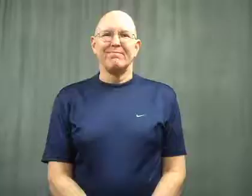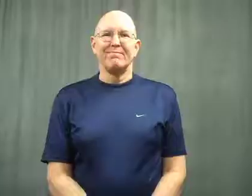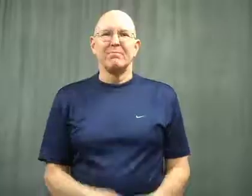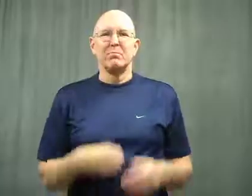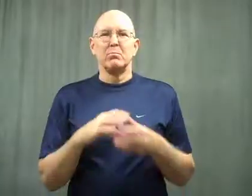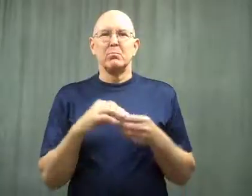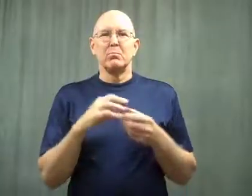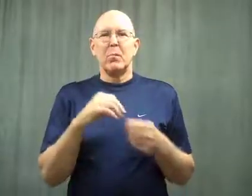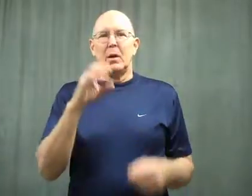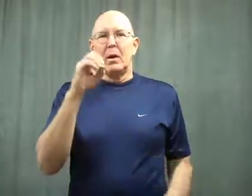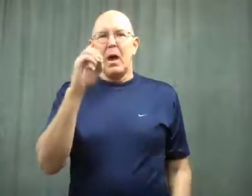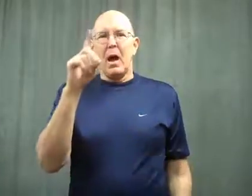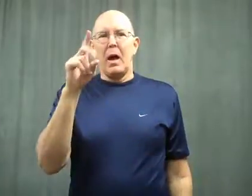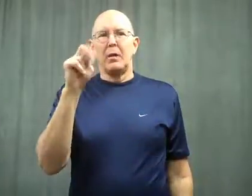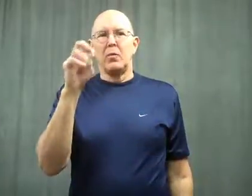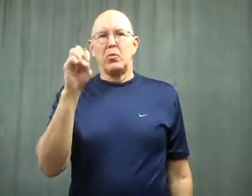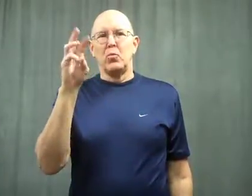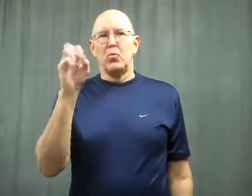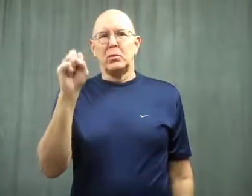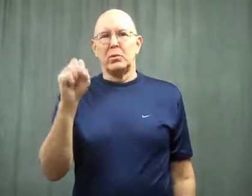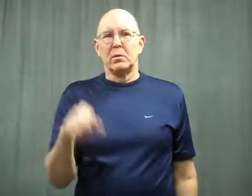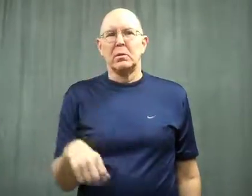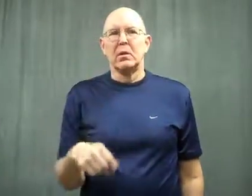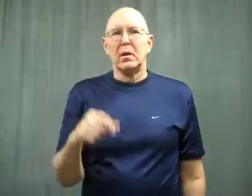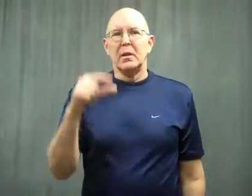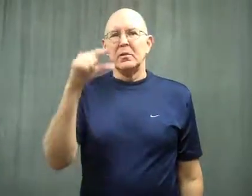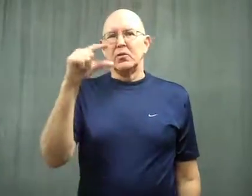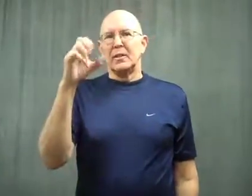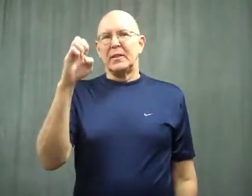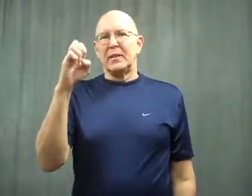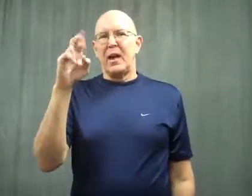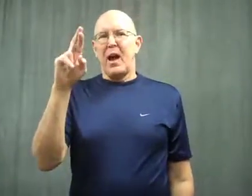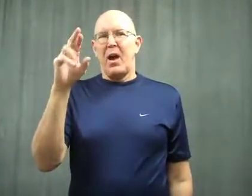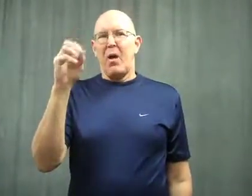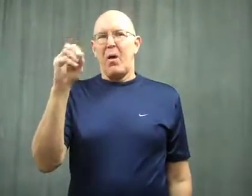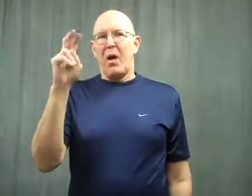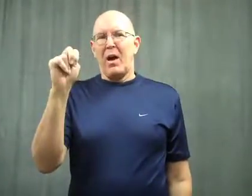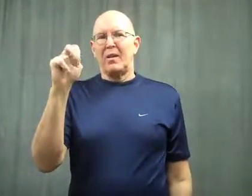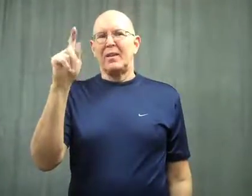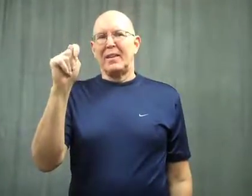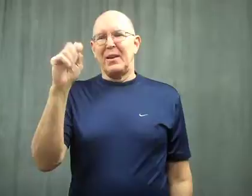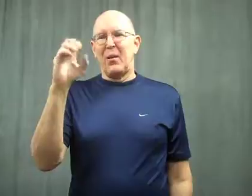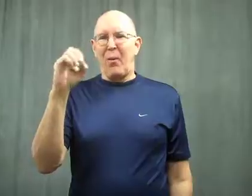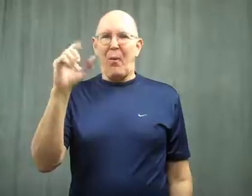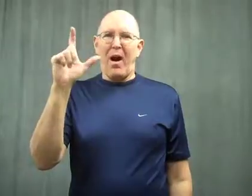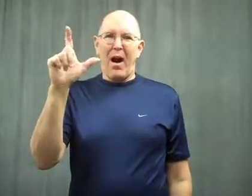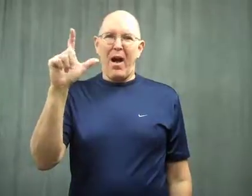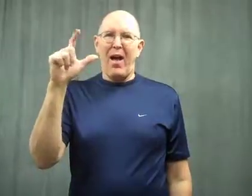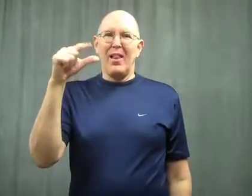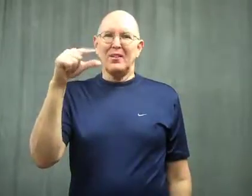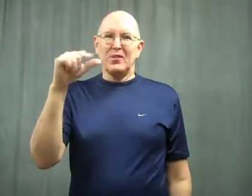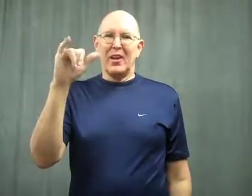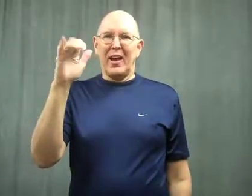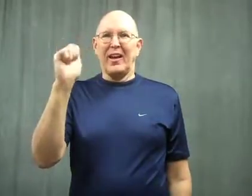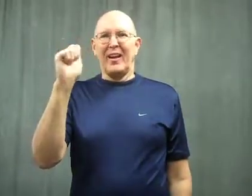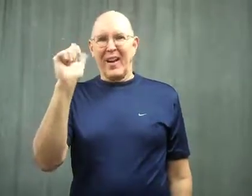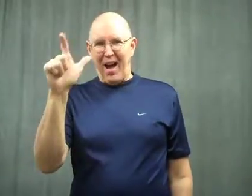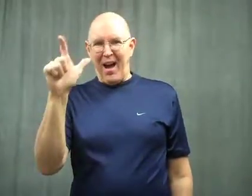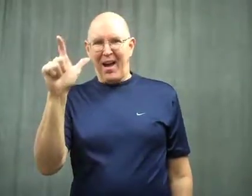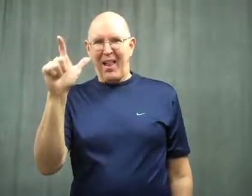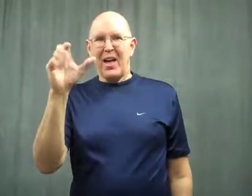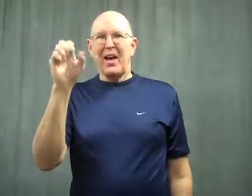This is an odd news story.